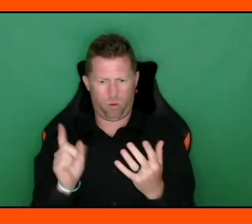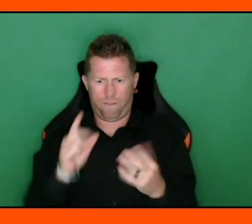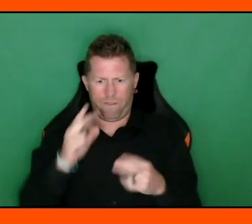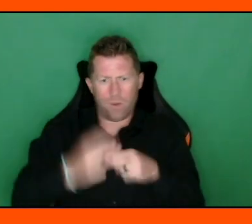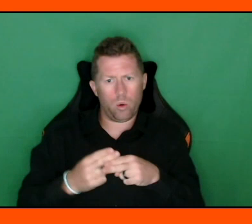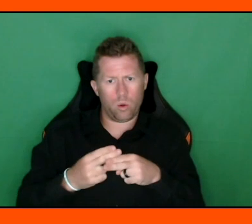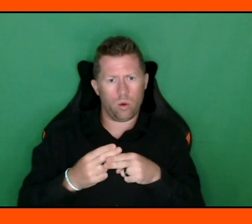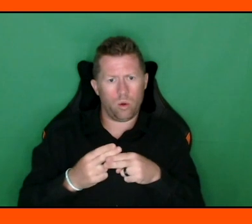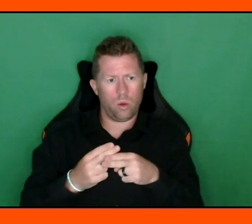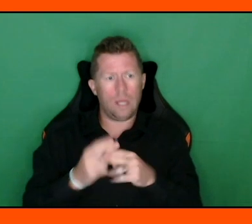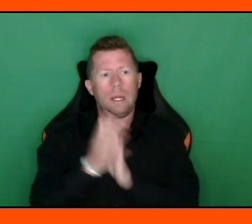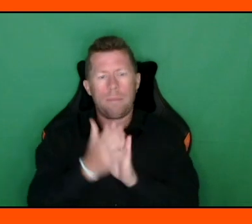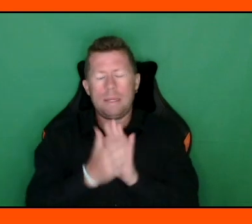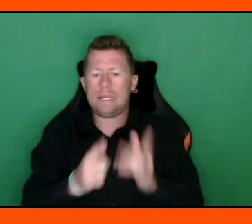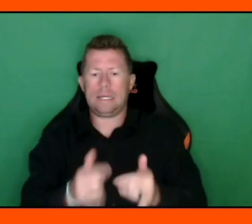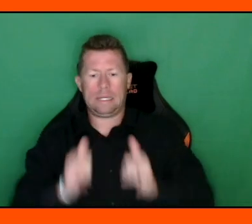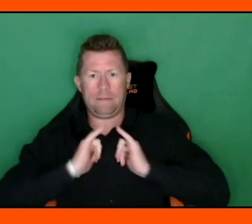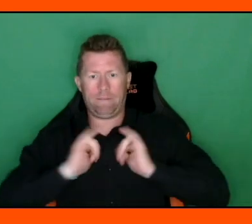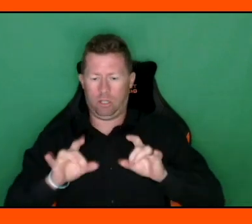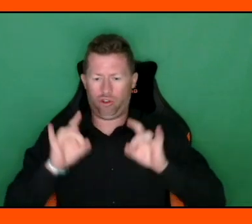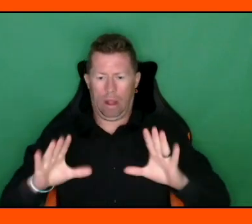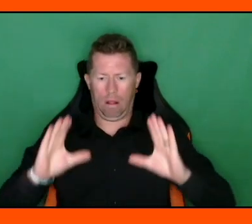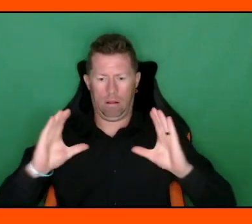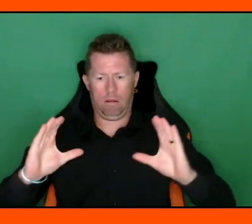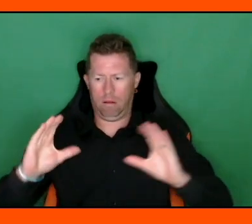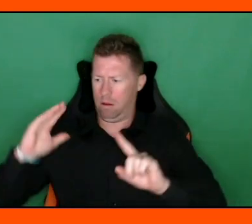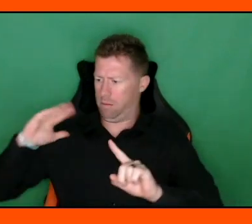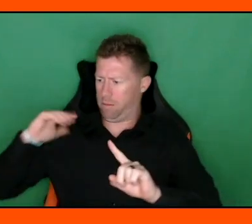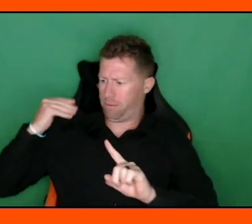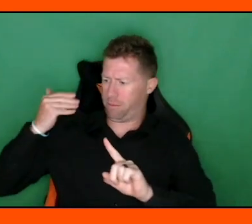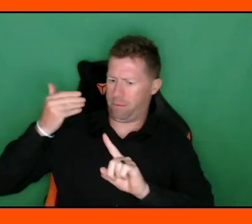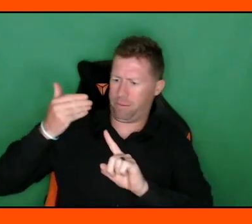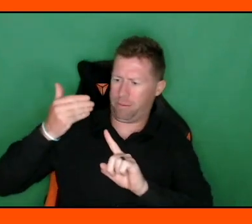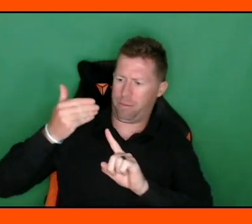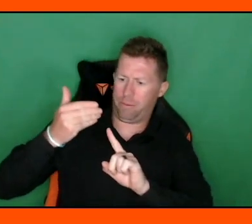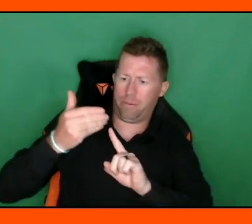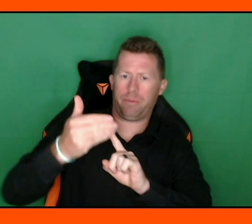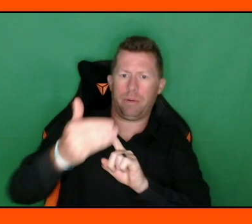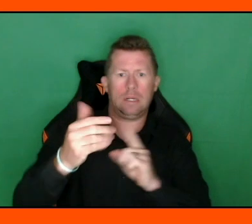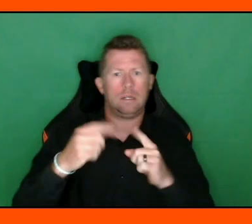The Census shows how our nation changes over time. It is used by all levels of government,